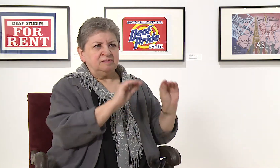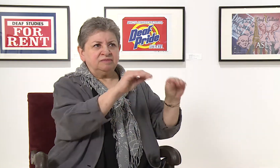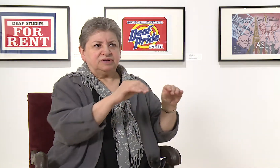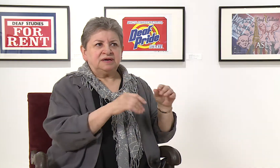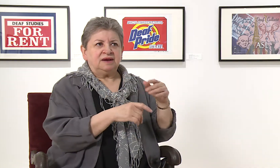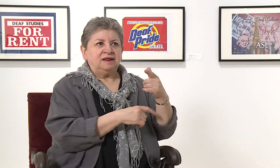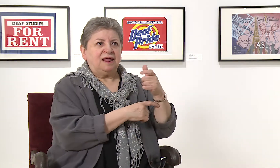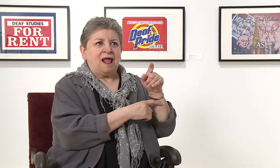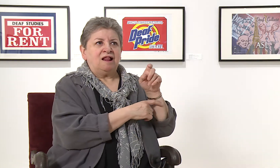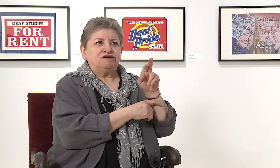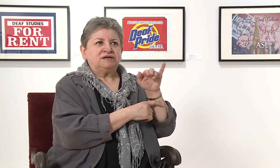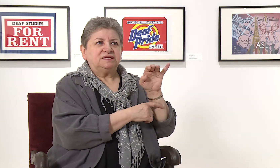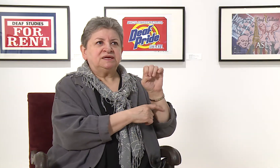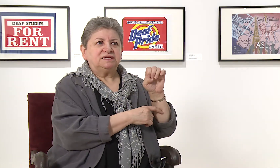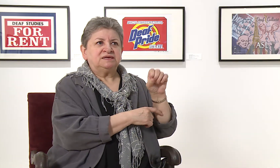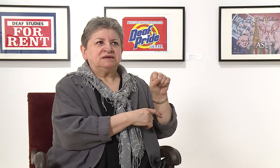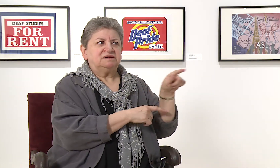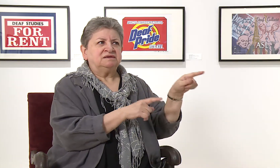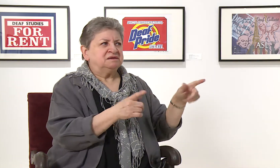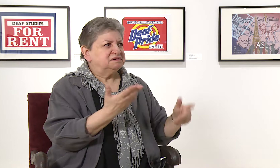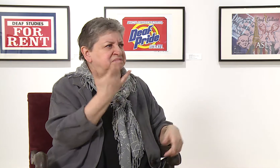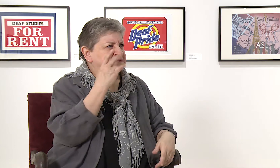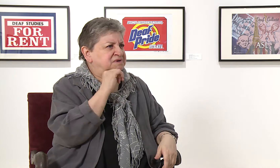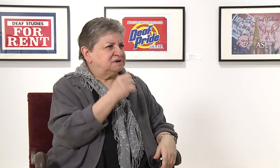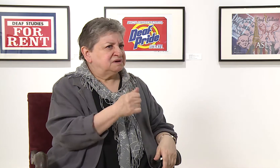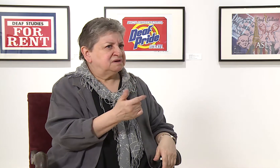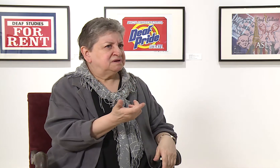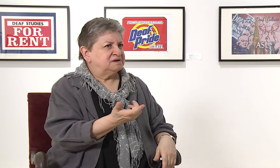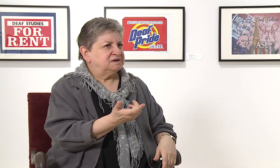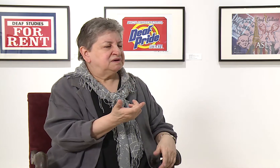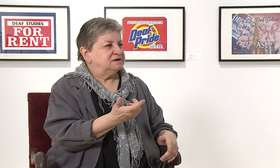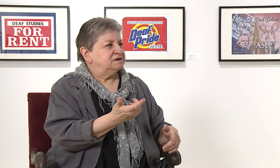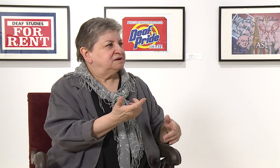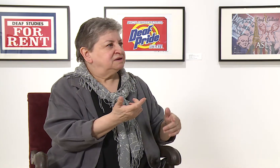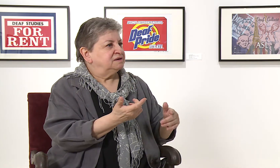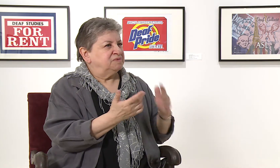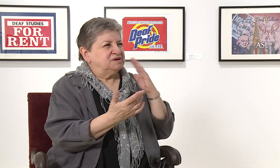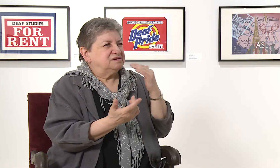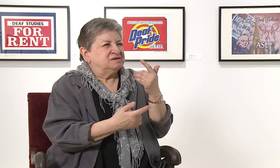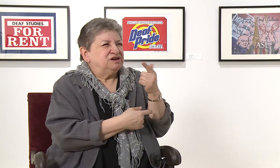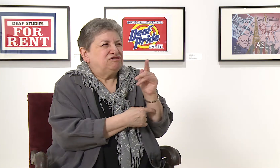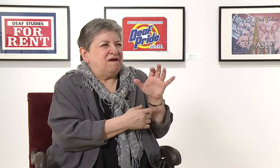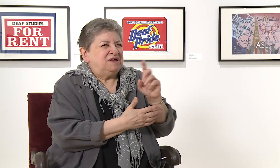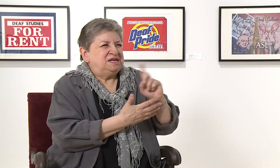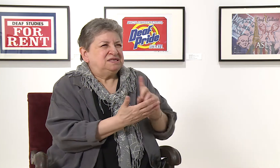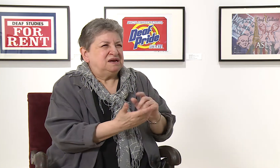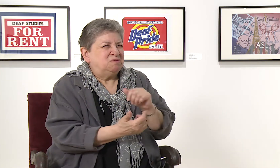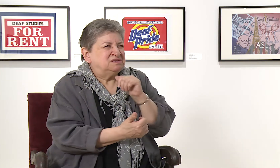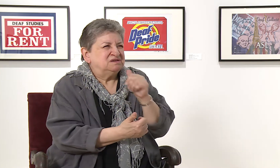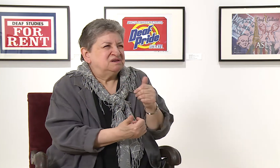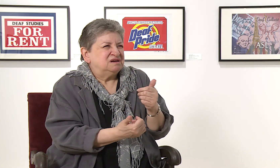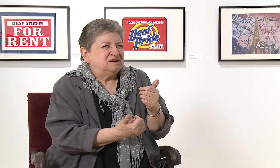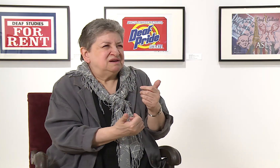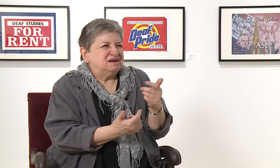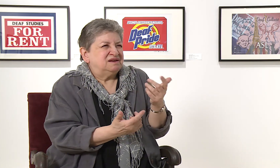And his work was displayed in galleries. And I thought, "Why not?" Graphic design at the time